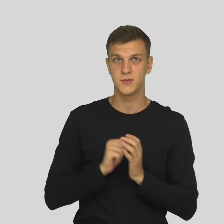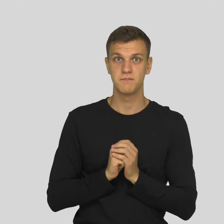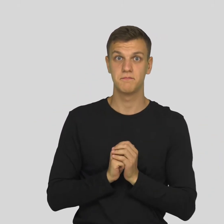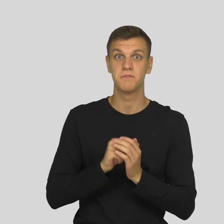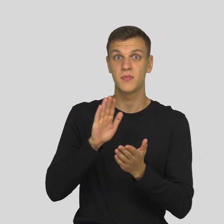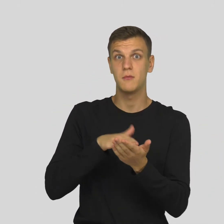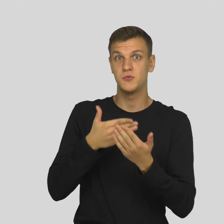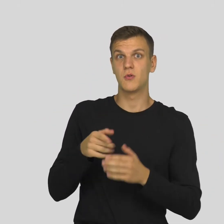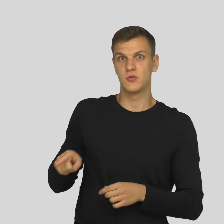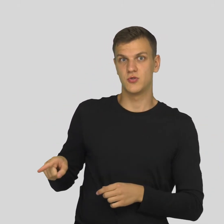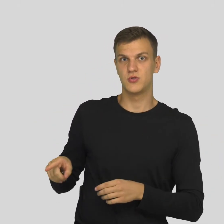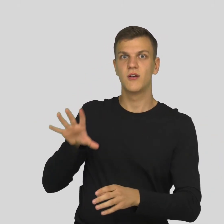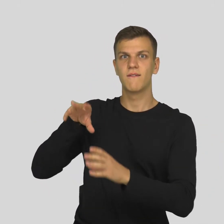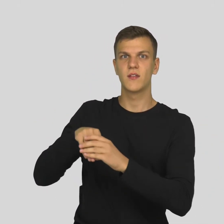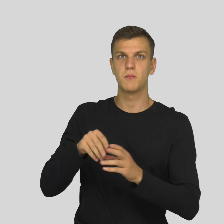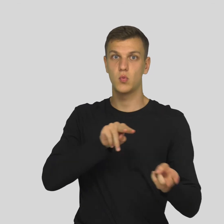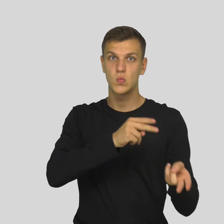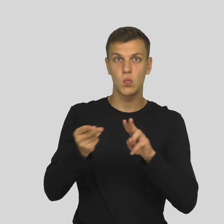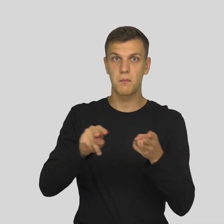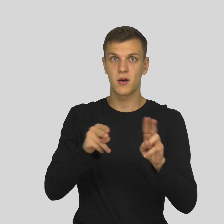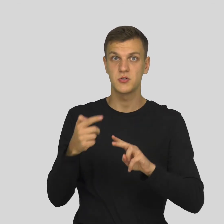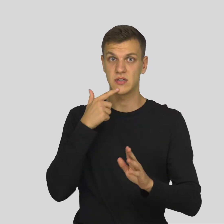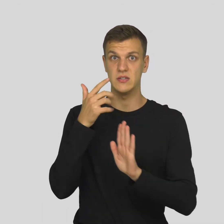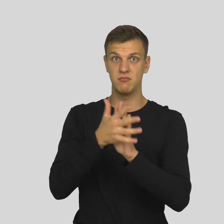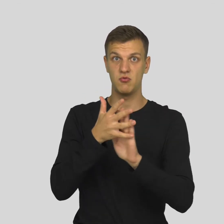You can, for example, activate the sign language interpreter